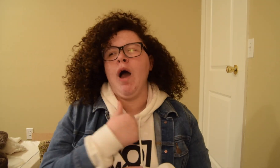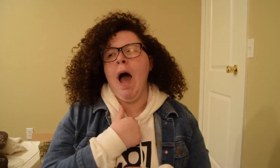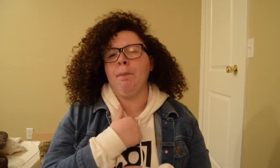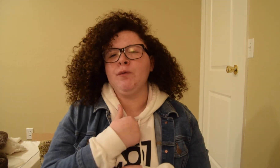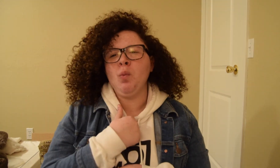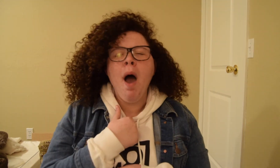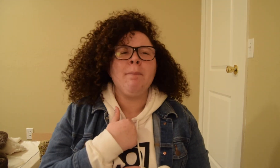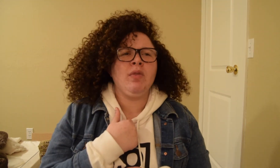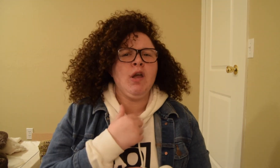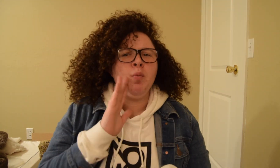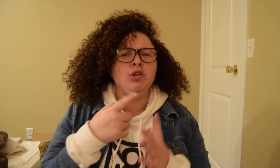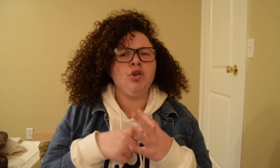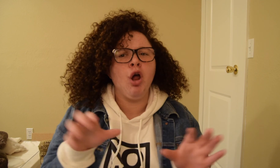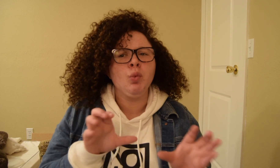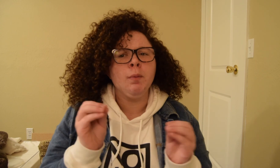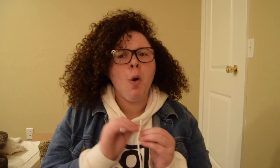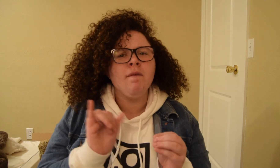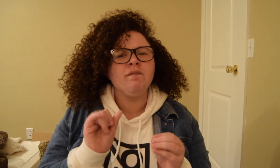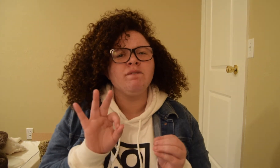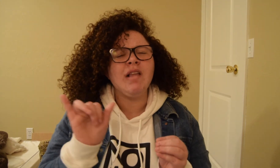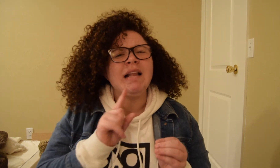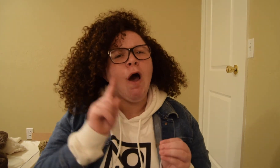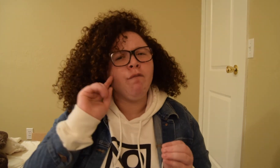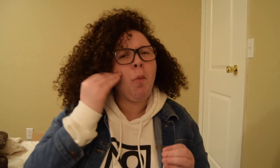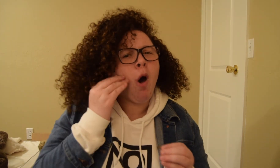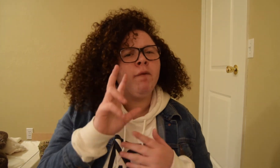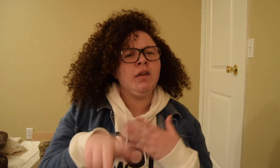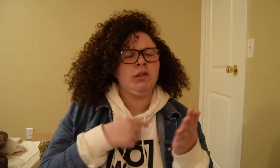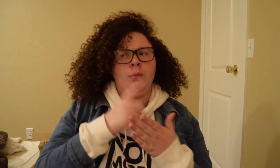I'll probably start doing more of deaf awareness videos